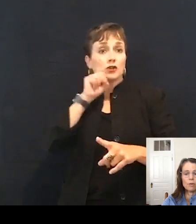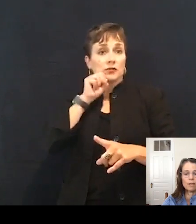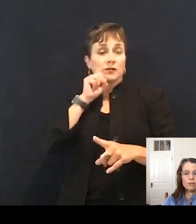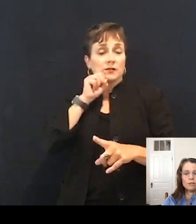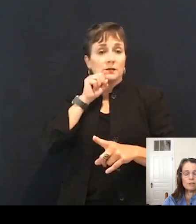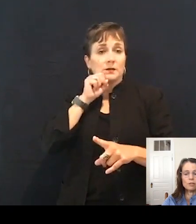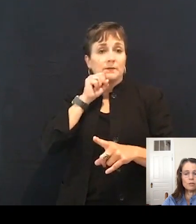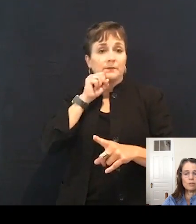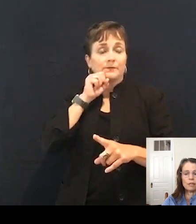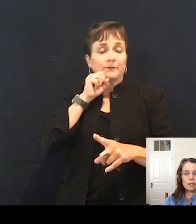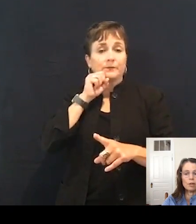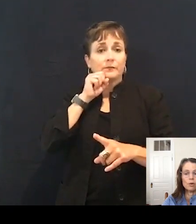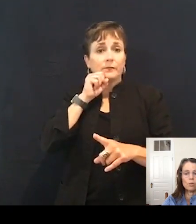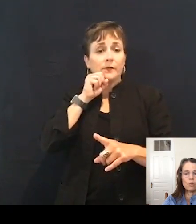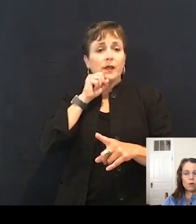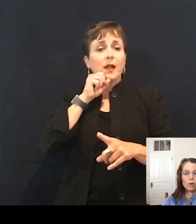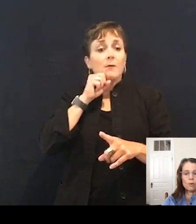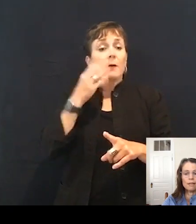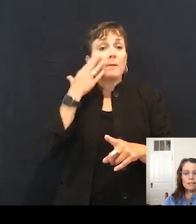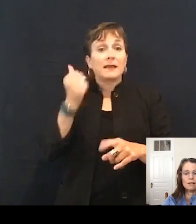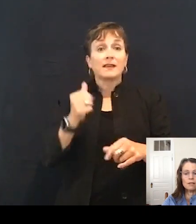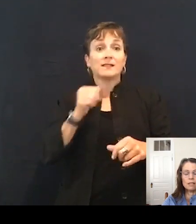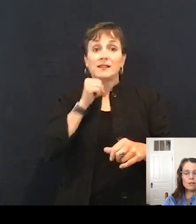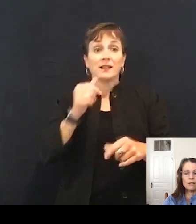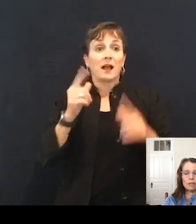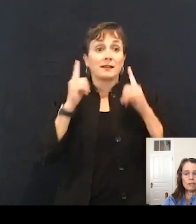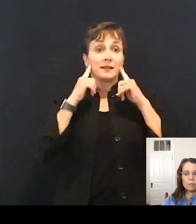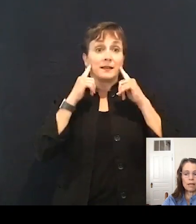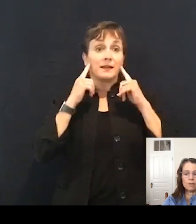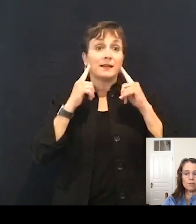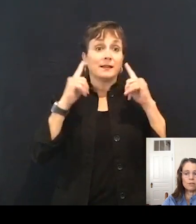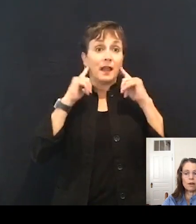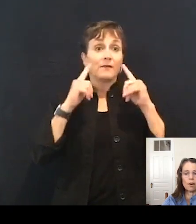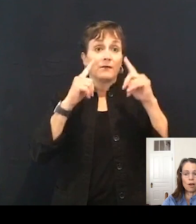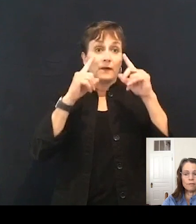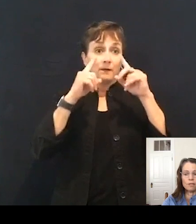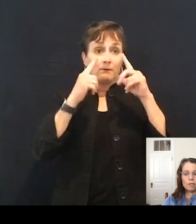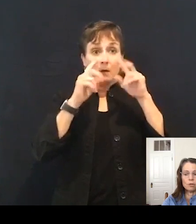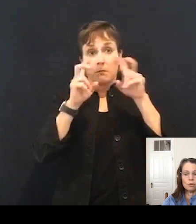retinal dystrophy or hereditary hearing loss panels are often used,